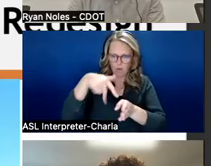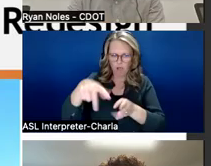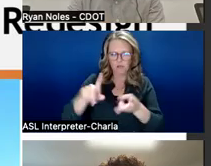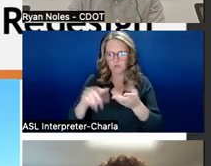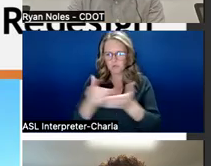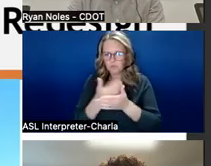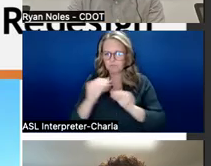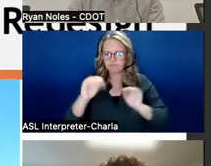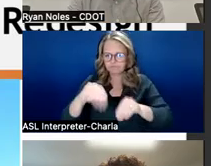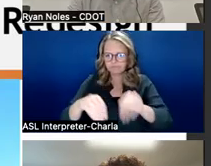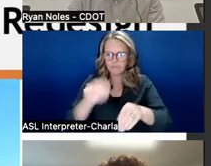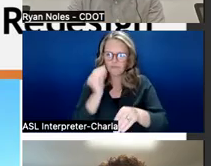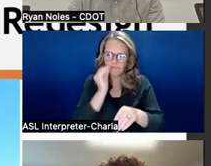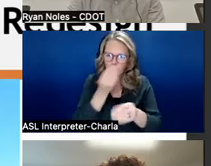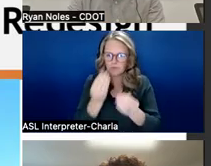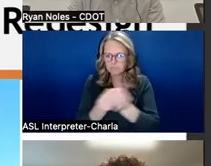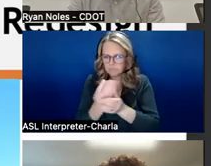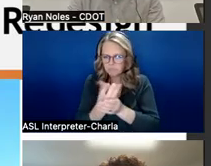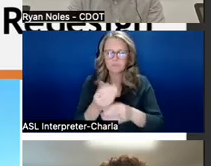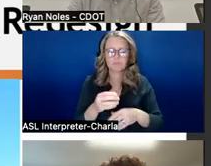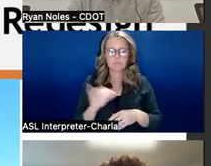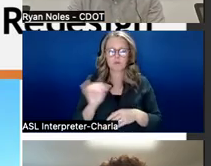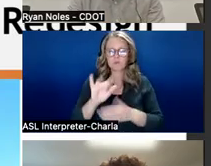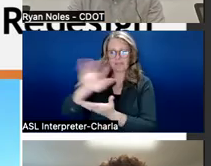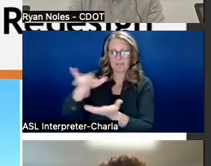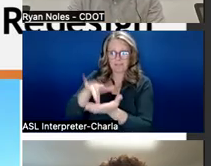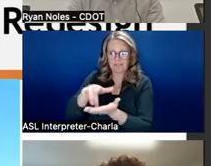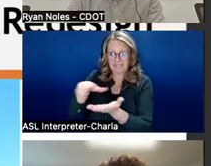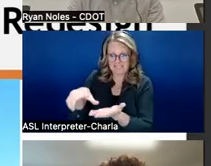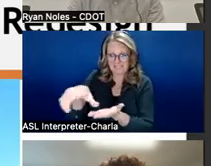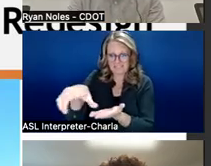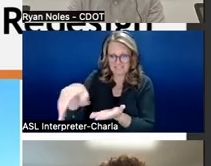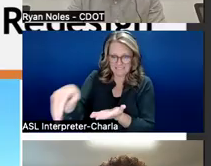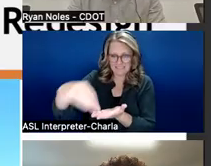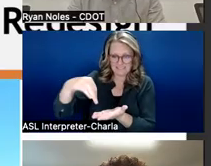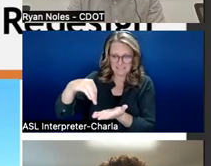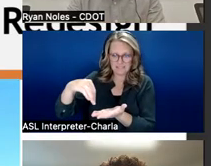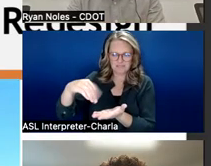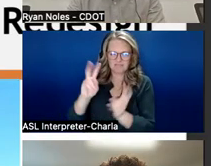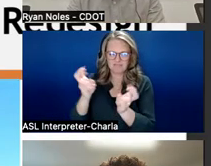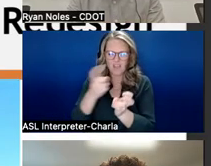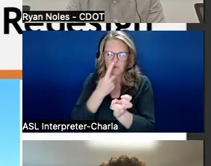there again will be a median nose providing protection from left turning vehicles.